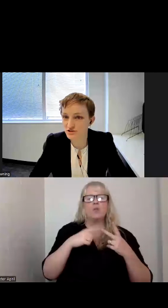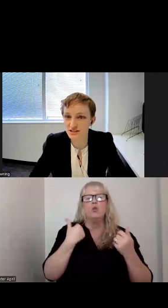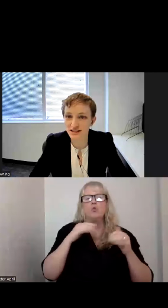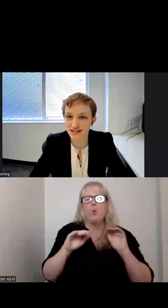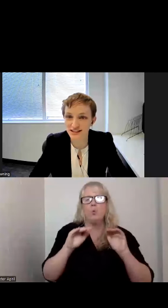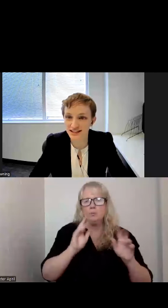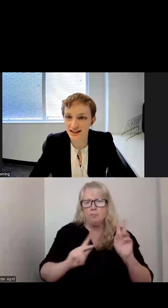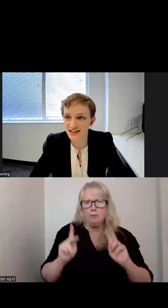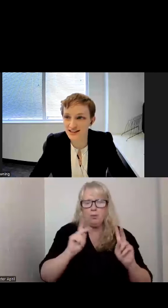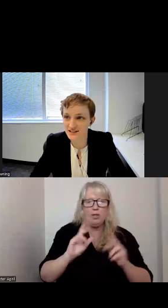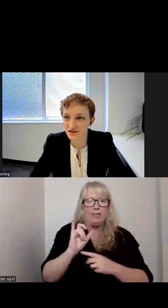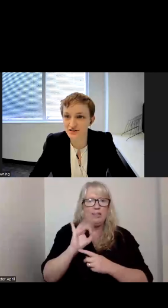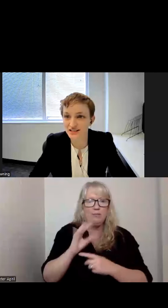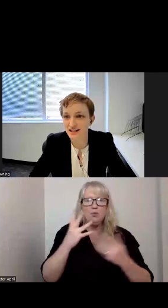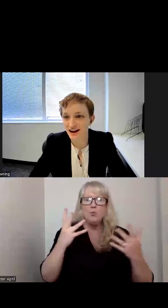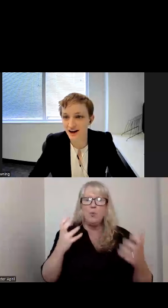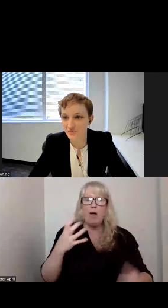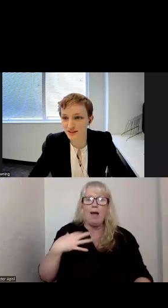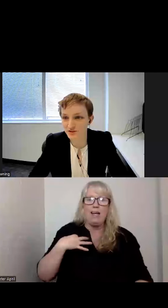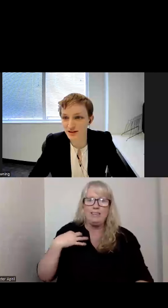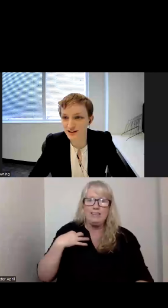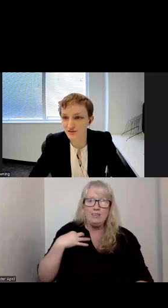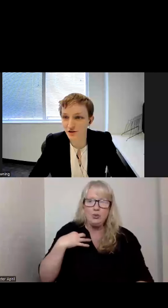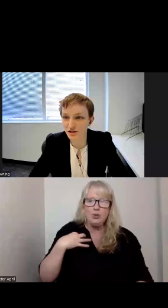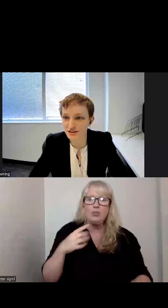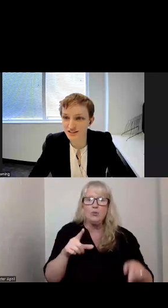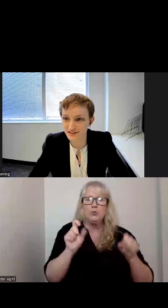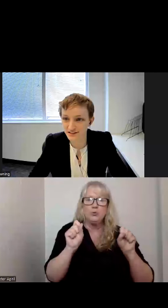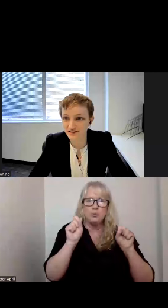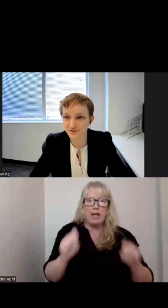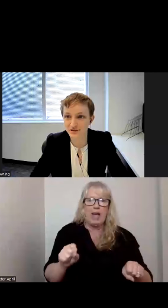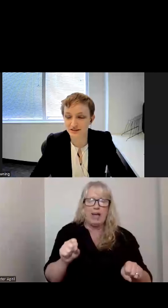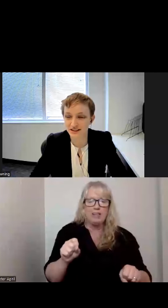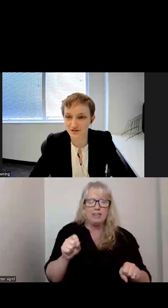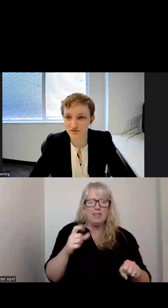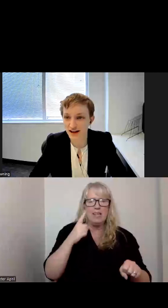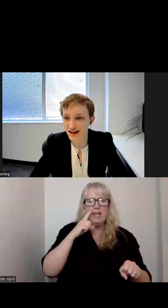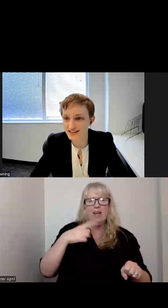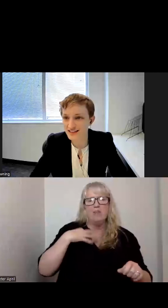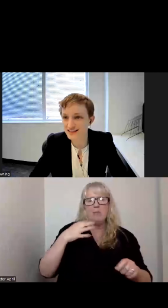ARE INTERESTED IN GETTING A T-SHIRT, YOU CAN VOLUNTEER FOR THE TRIVIA HOT SEAT.